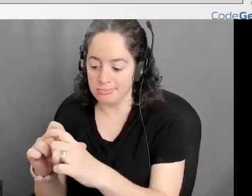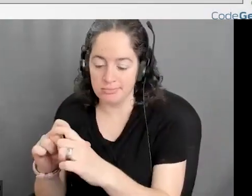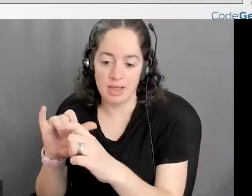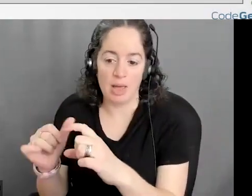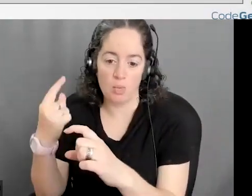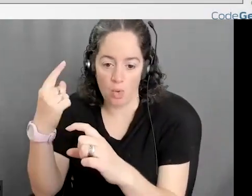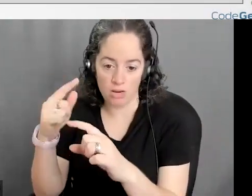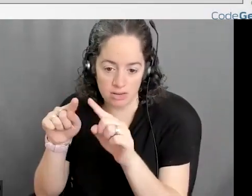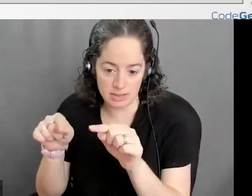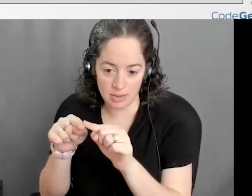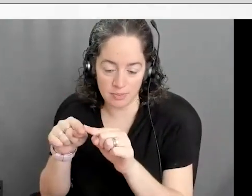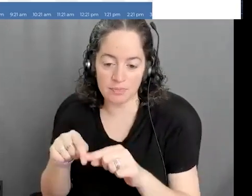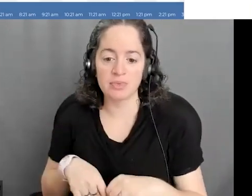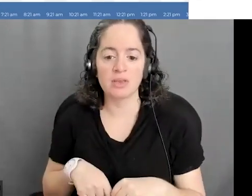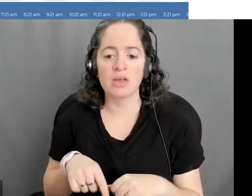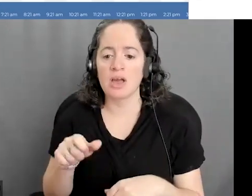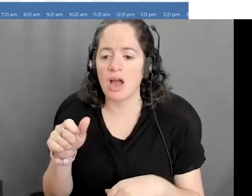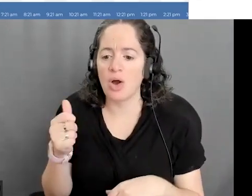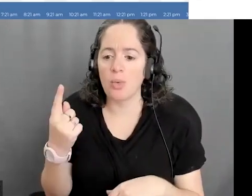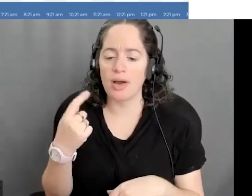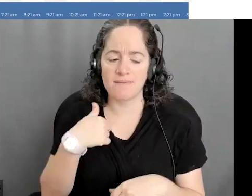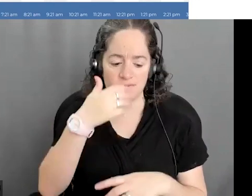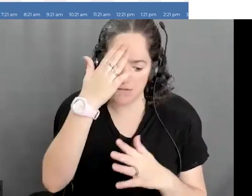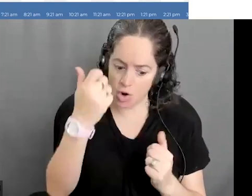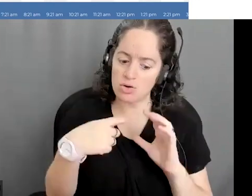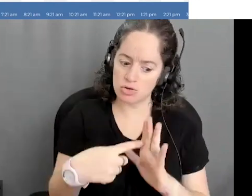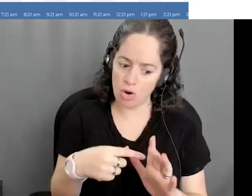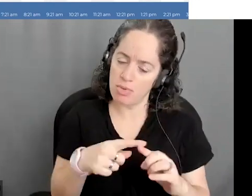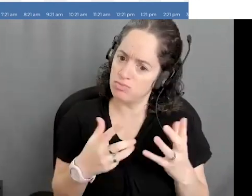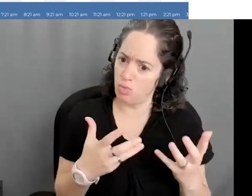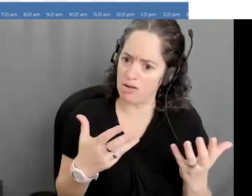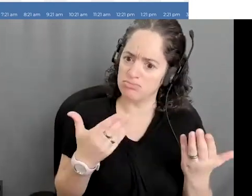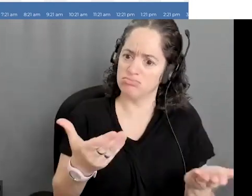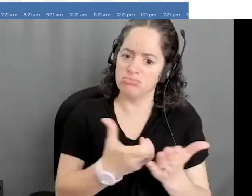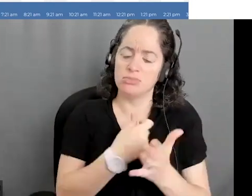One other feature I didn't demonstrate, but I would like to, is this search feature